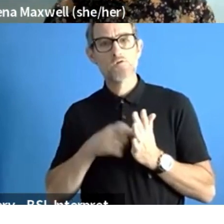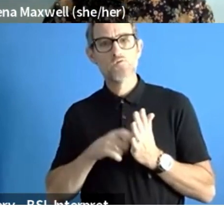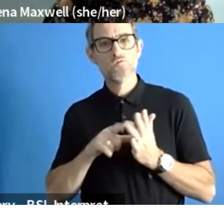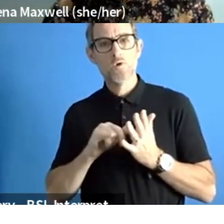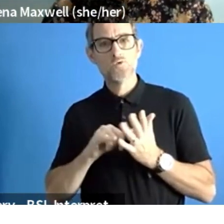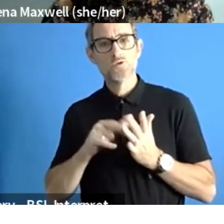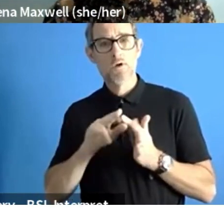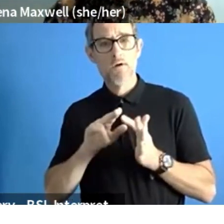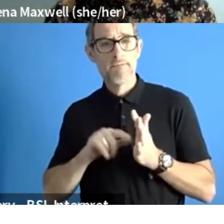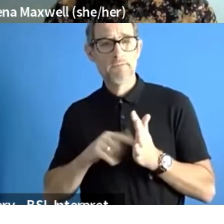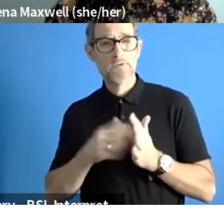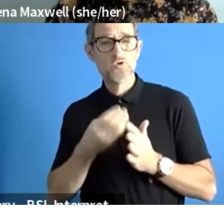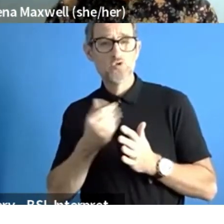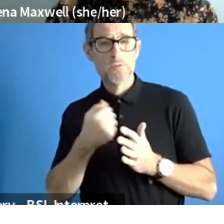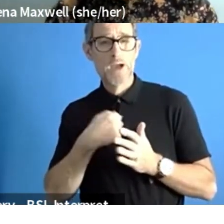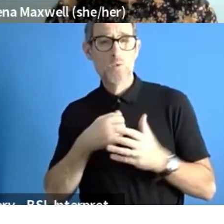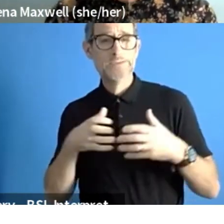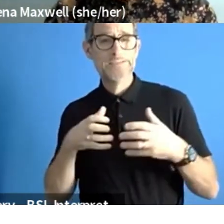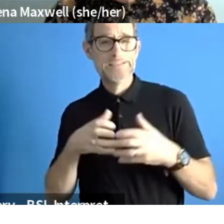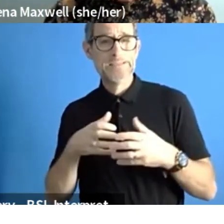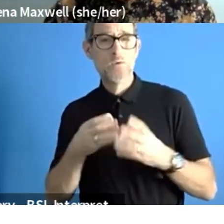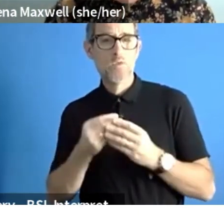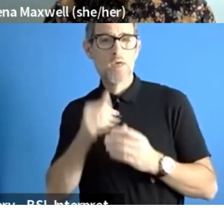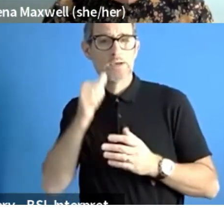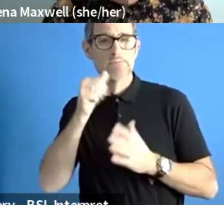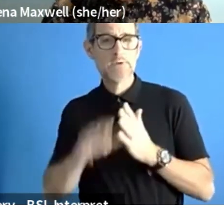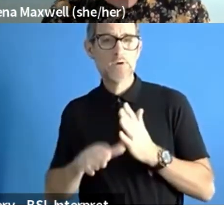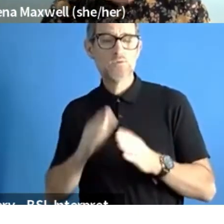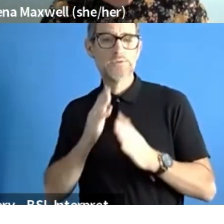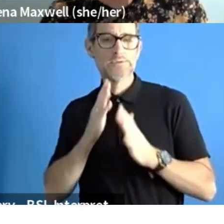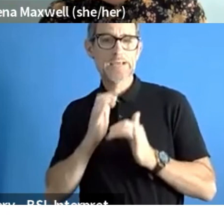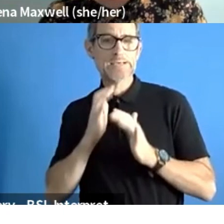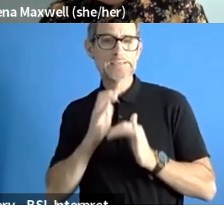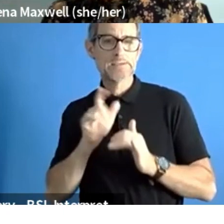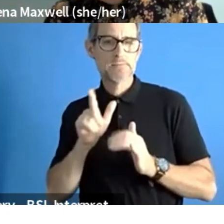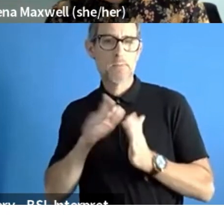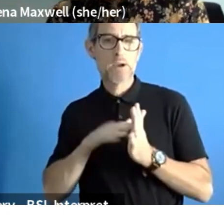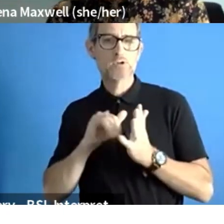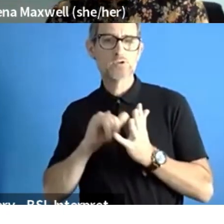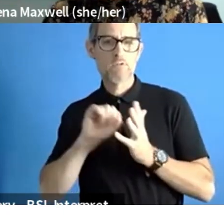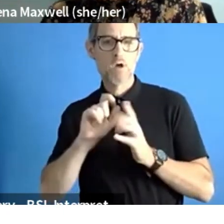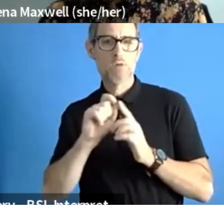experiences testing the Microsoft predicts for them as they go through